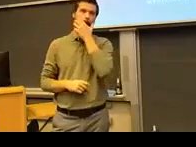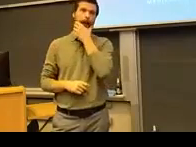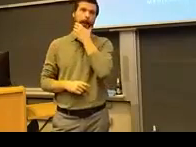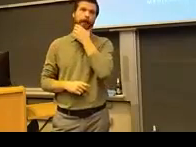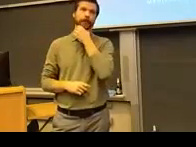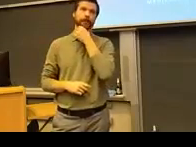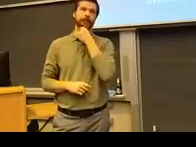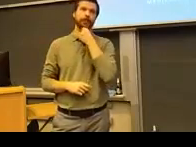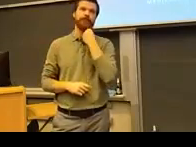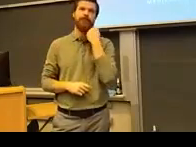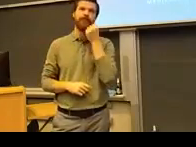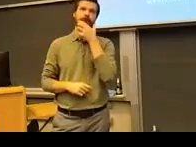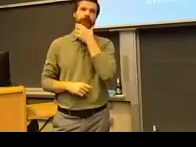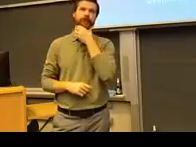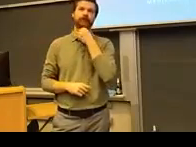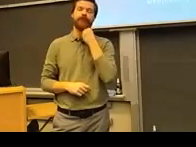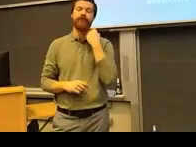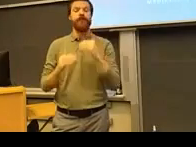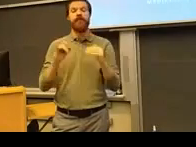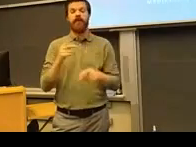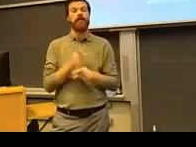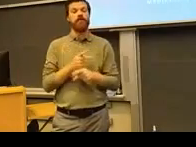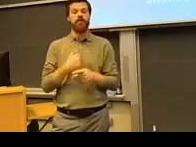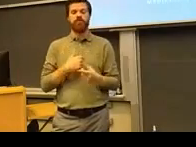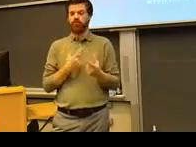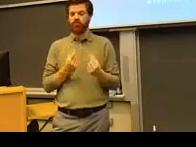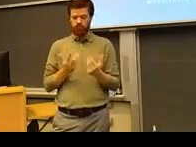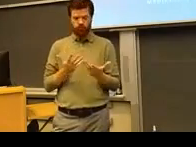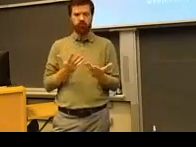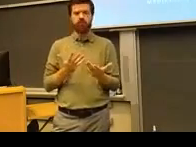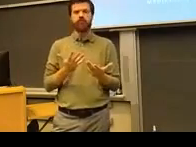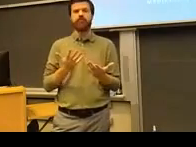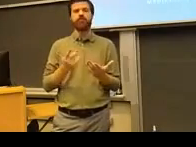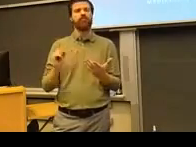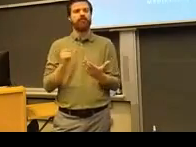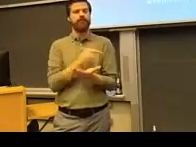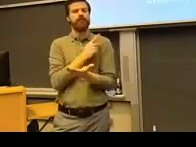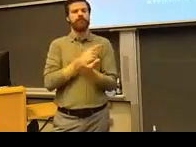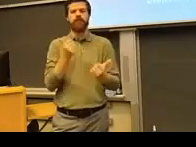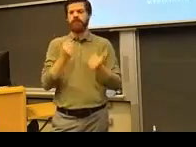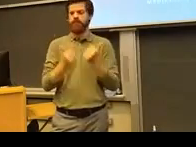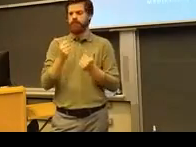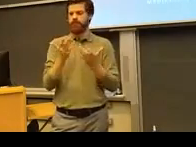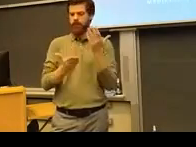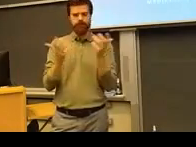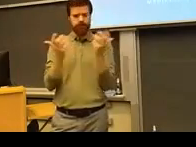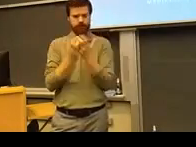care uh what we do with that is we look at where a patient might fit best in treatment so we have